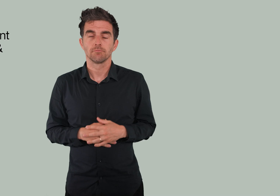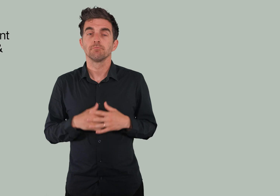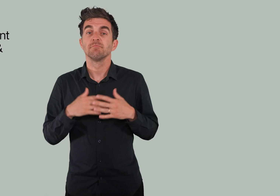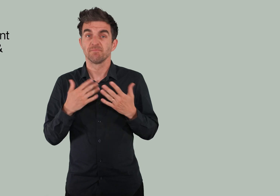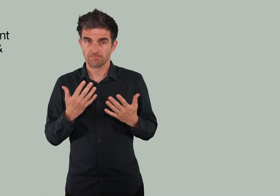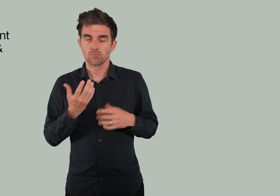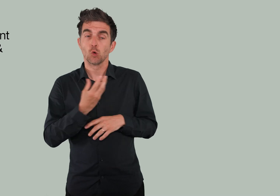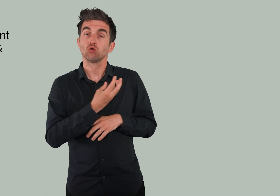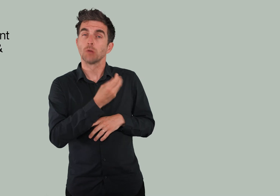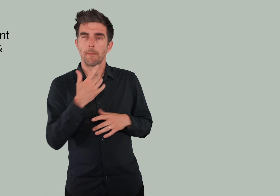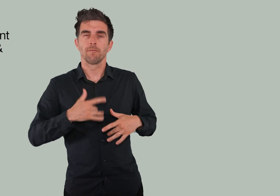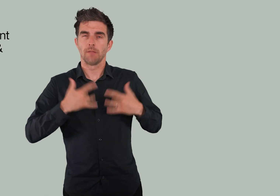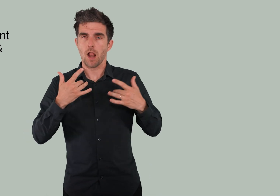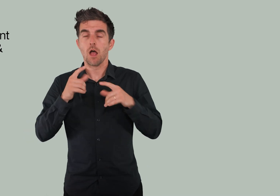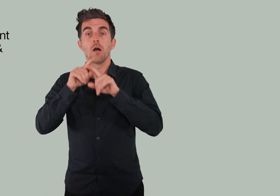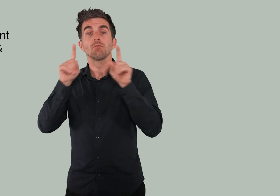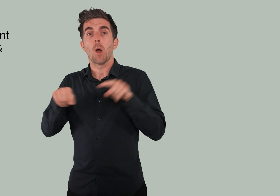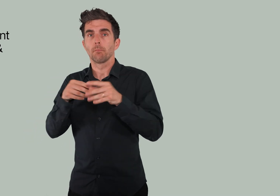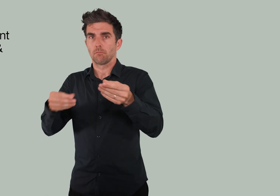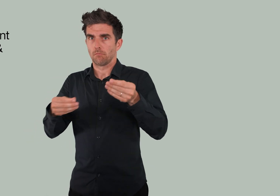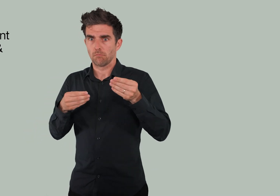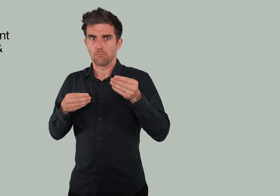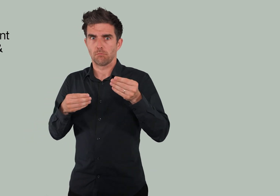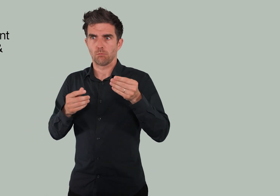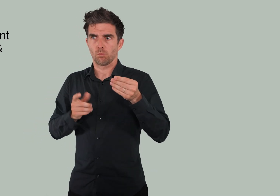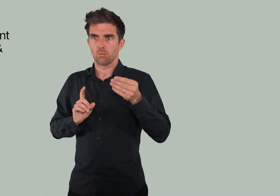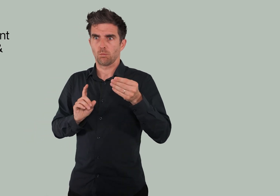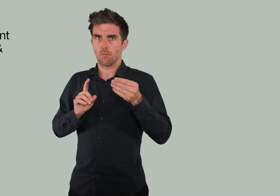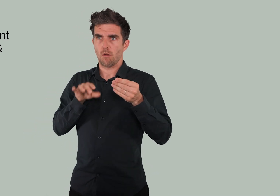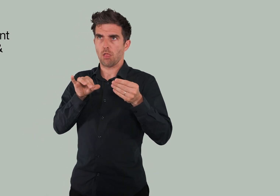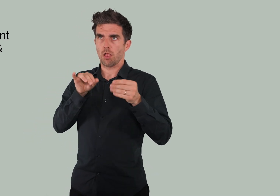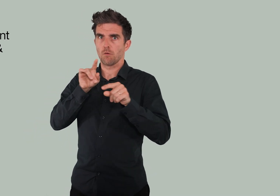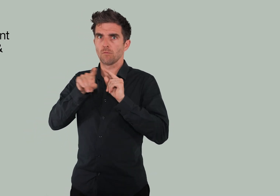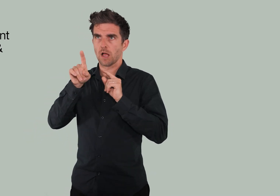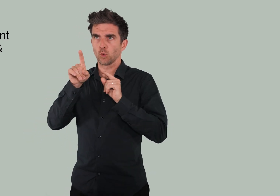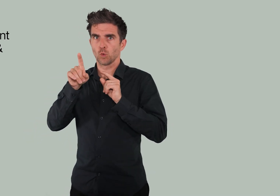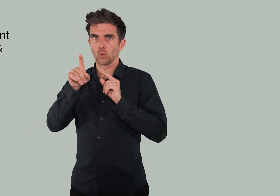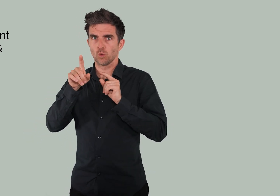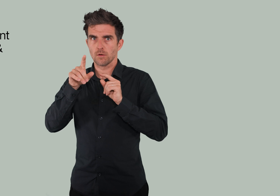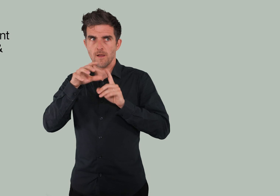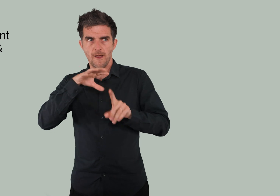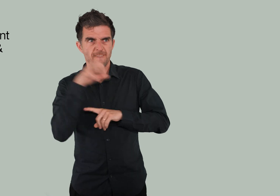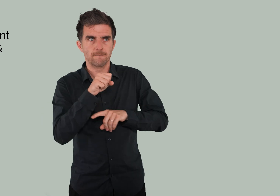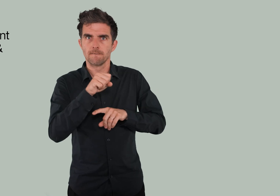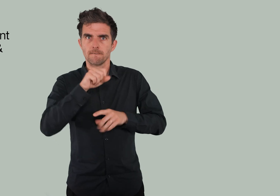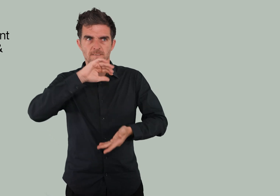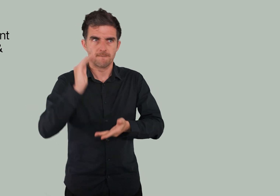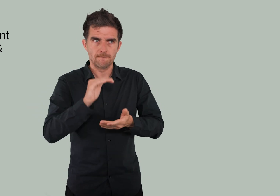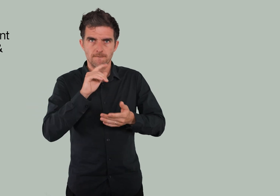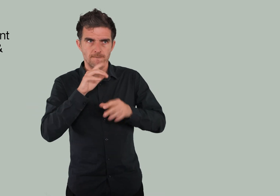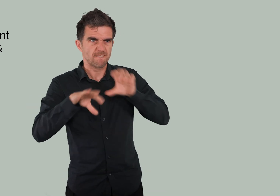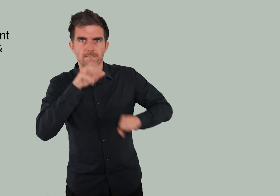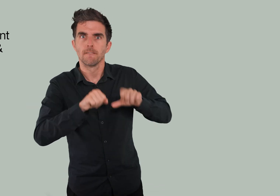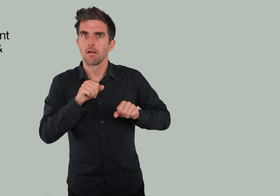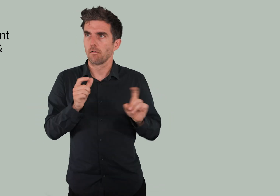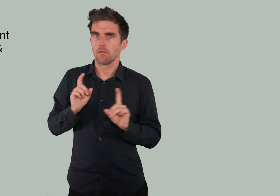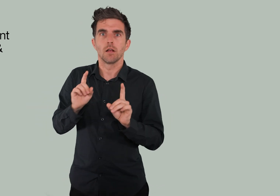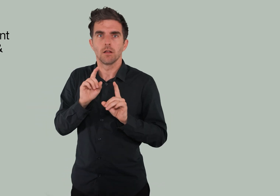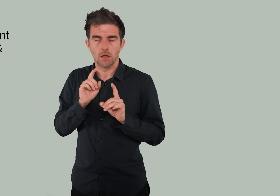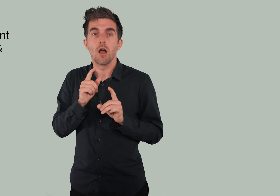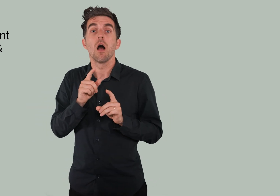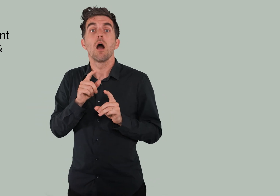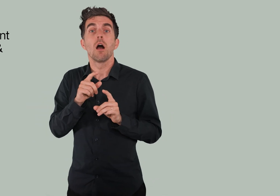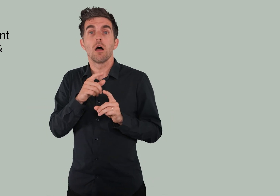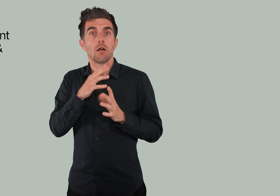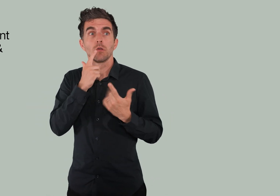Some feel the form is designed to “catch them out” and conduct their